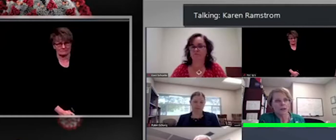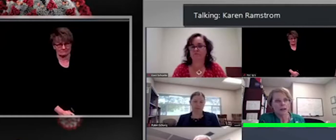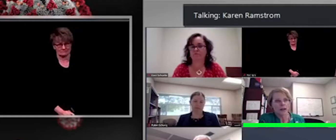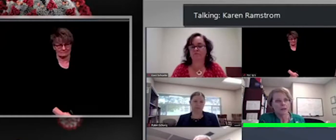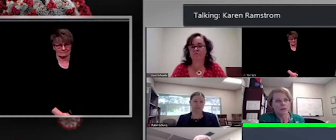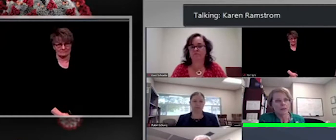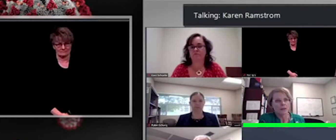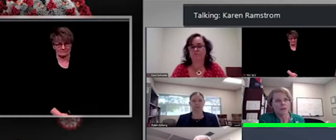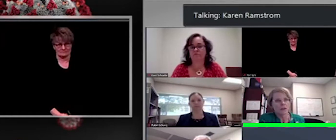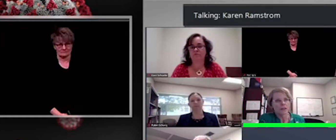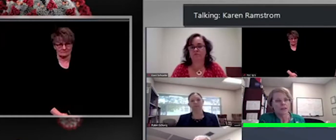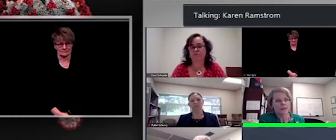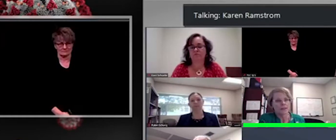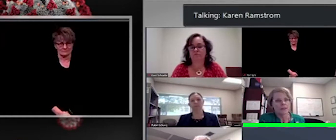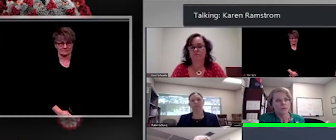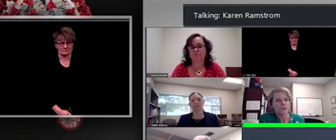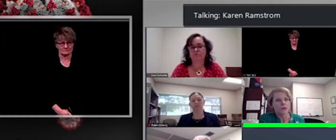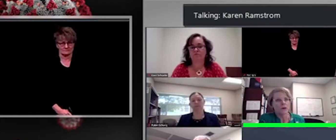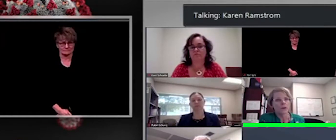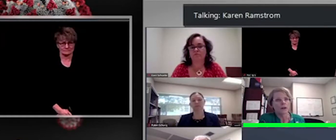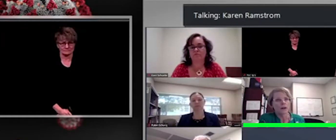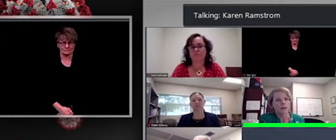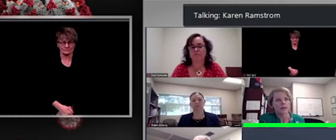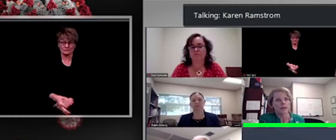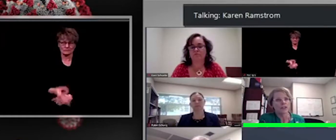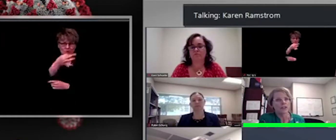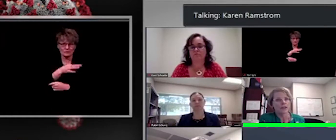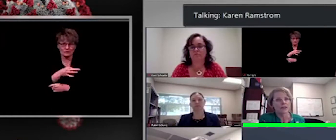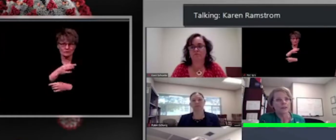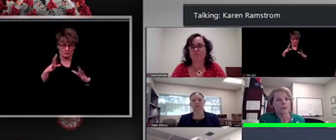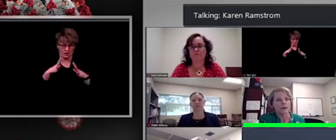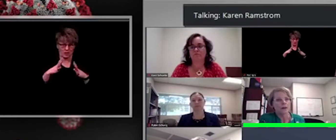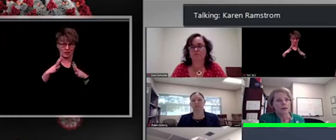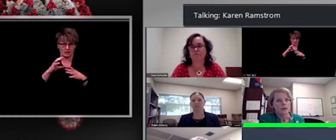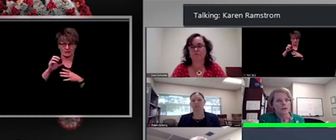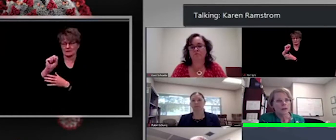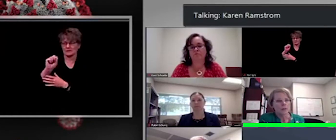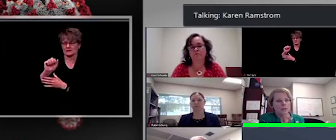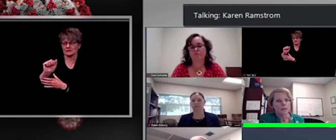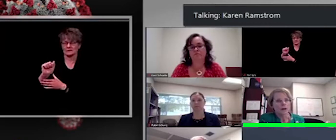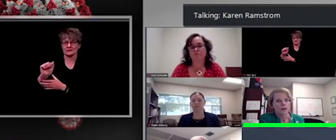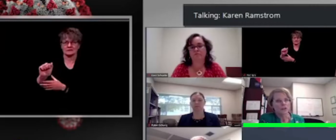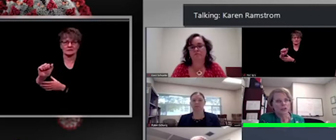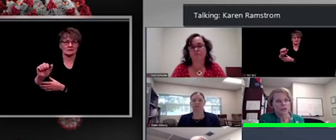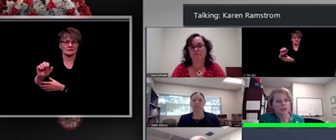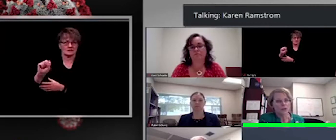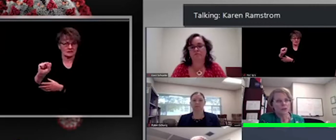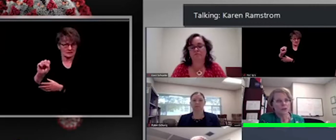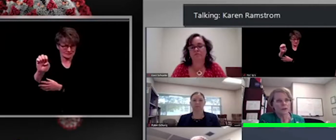thinking ahead, moving into the holiday season, we will begin sharing some suggestions with